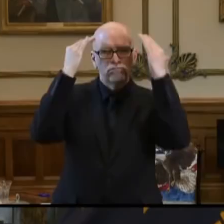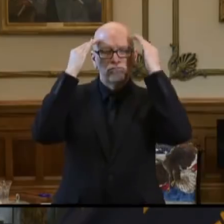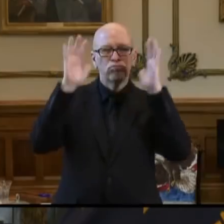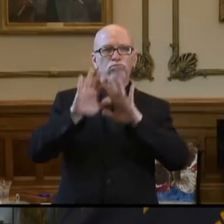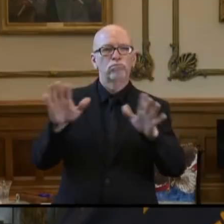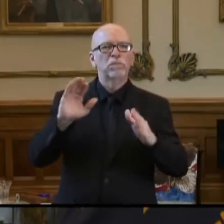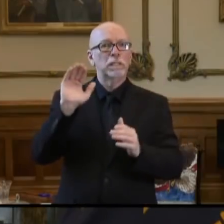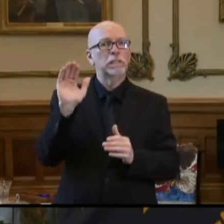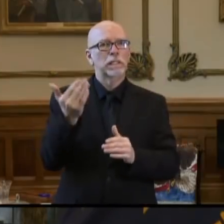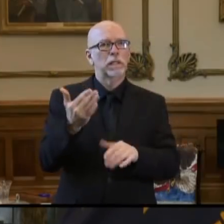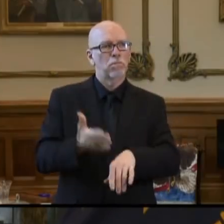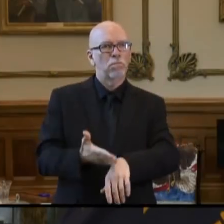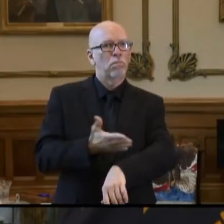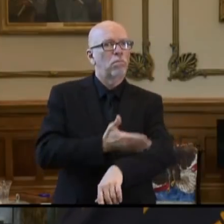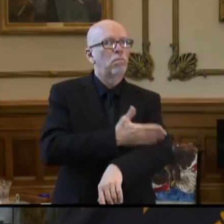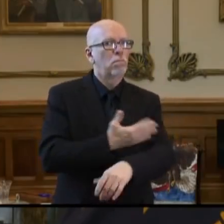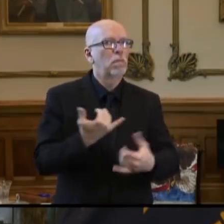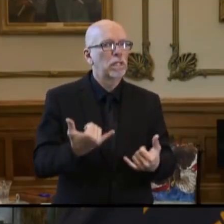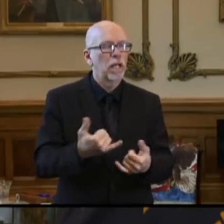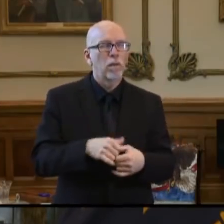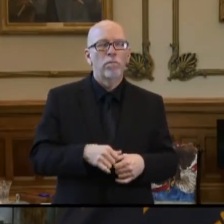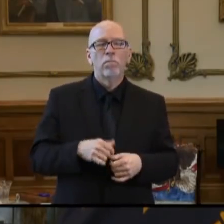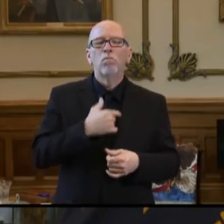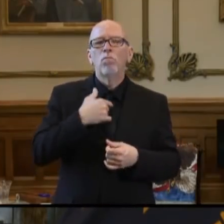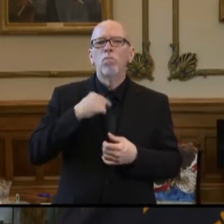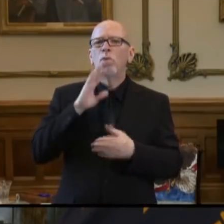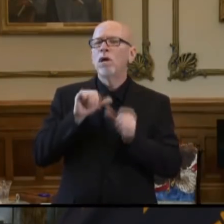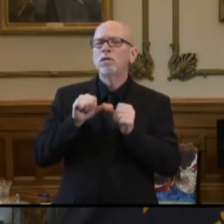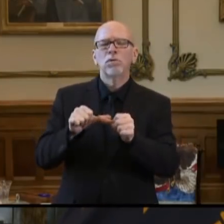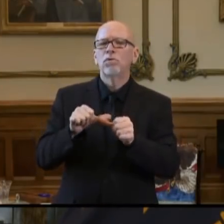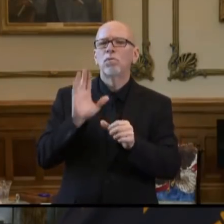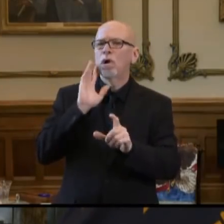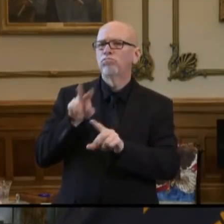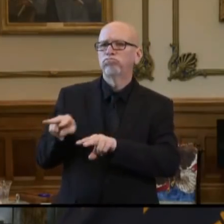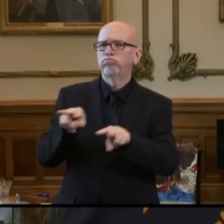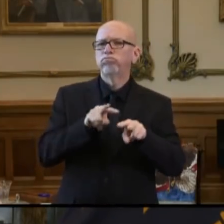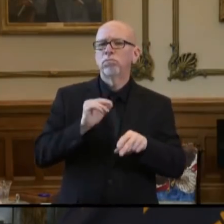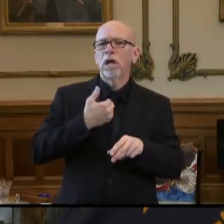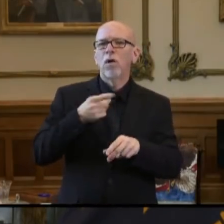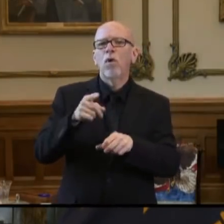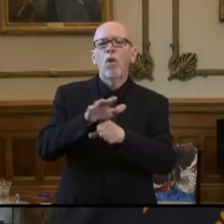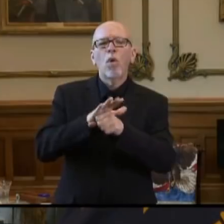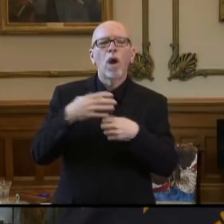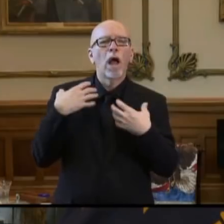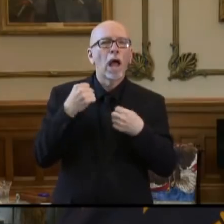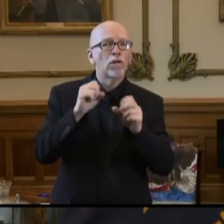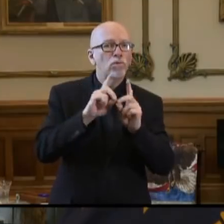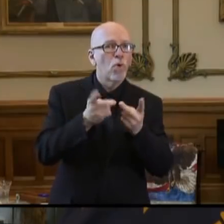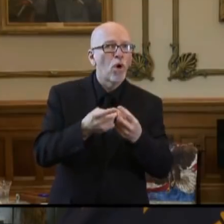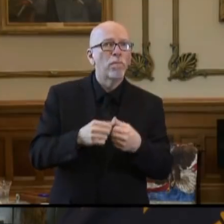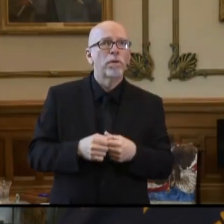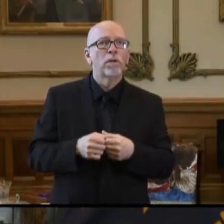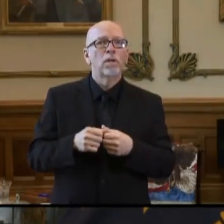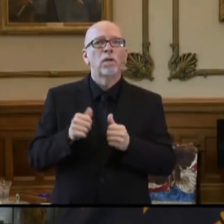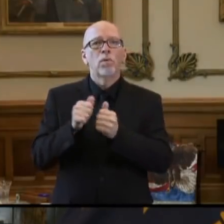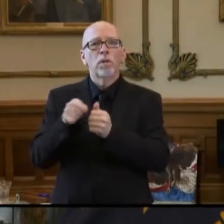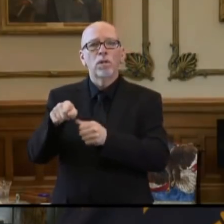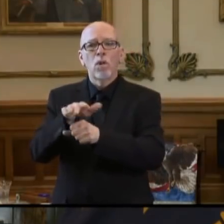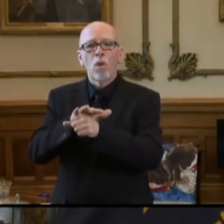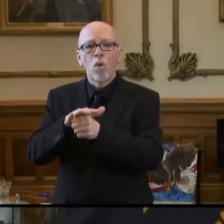NEWS TRAVELED SLOW TO SOME PLACES BUT IT IS EFFECTIVE IN EVERY PLACE. AND SO WE'LL